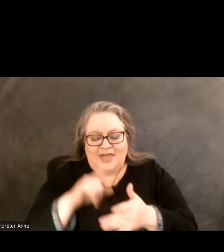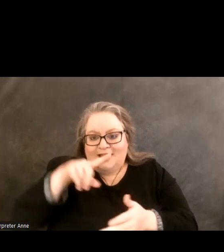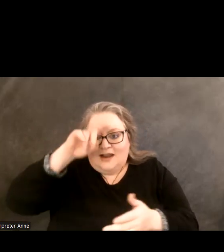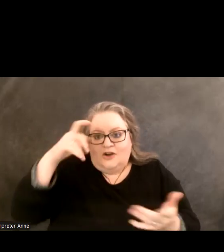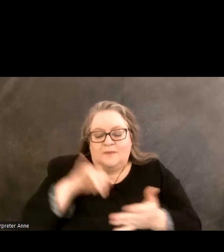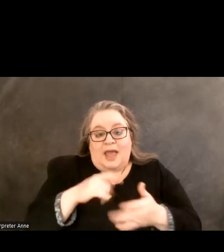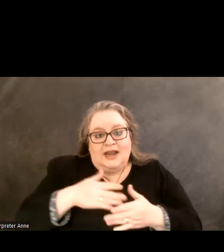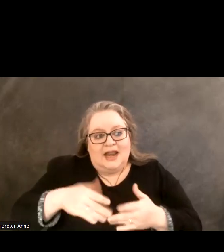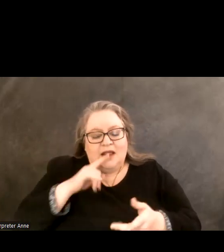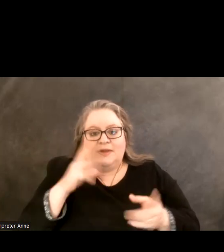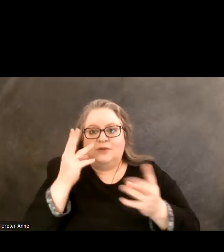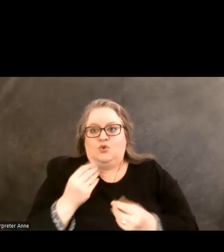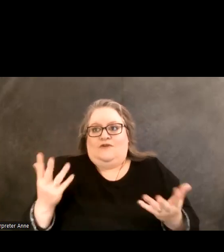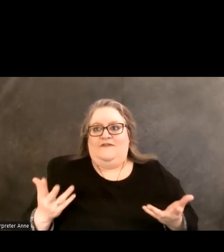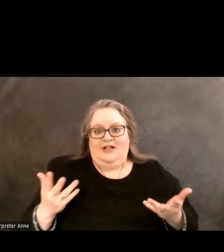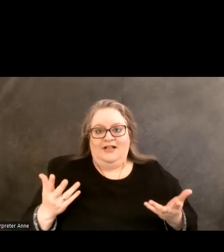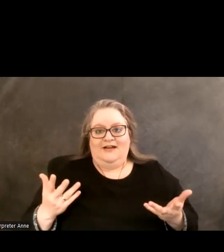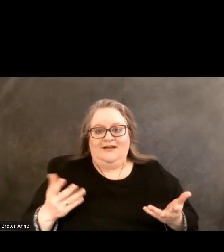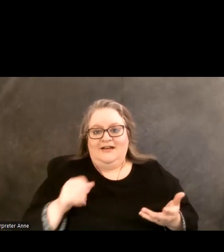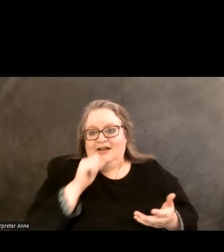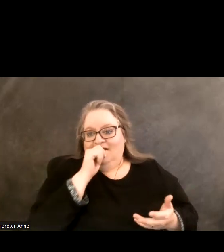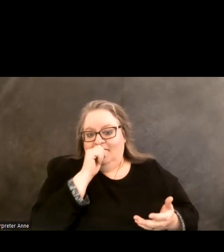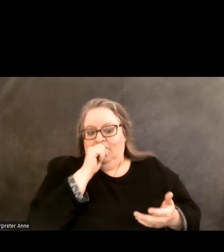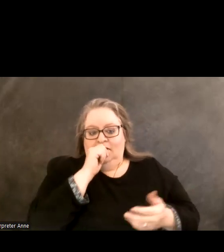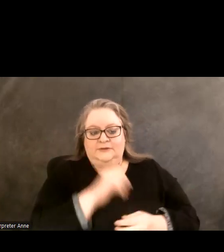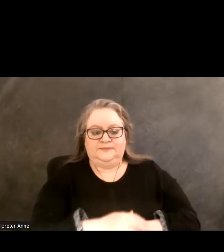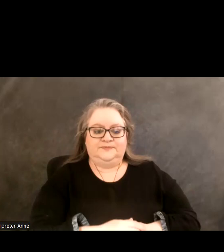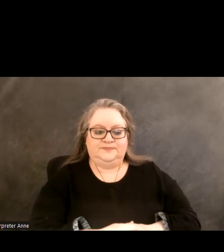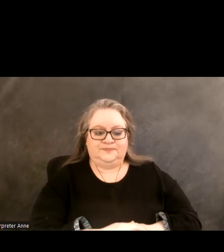being so beautiful, but it took the whole day.